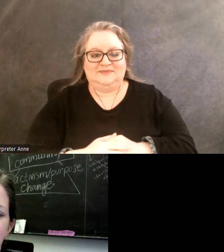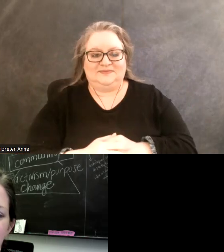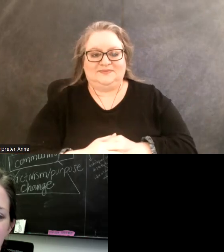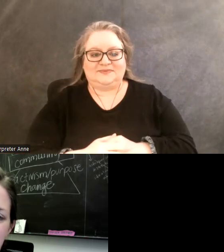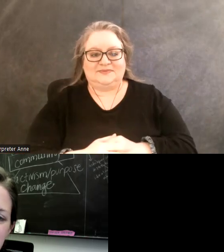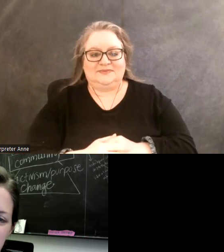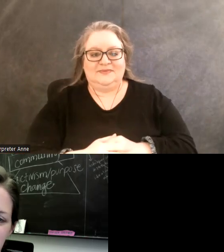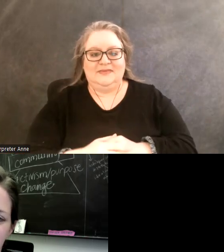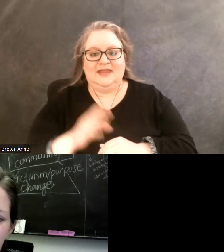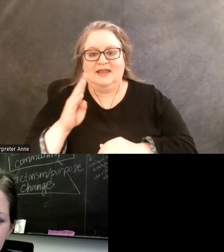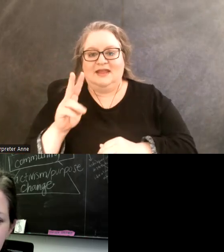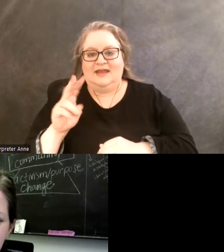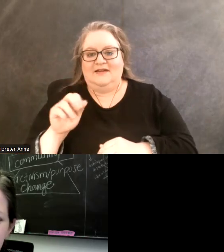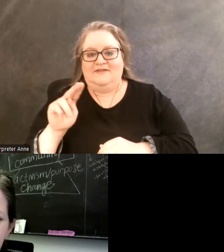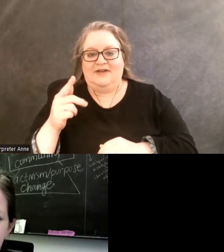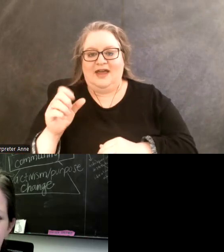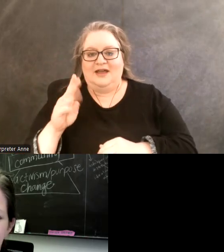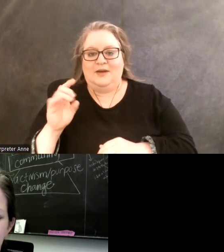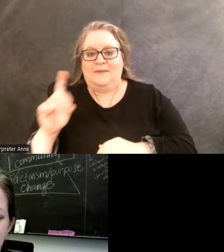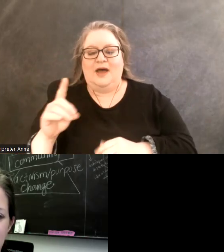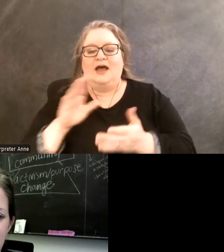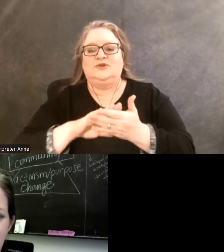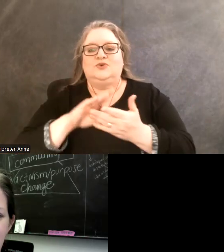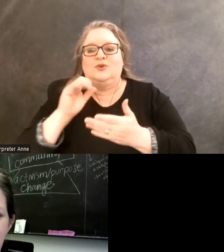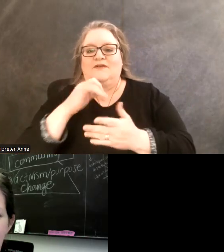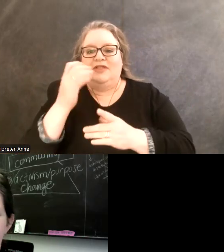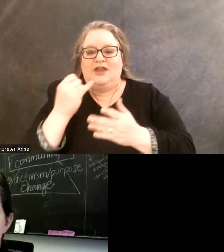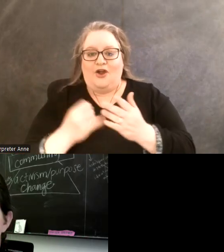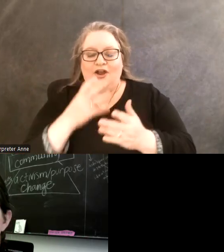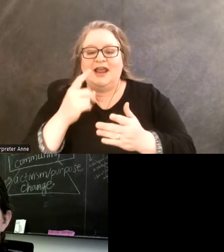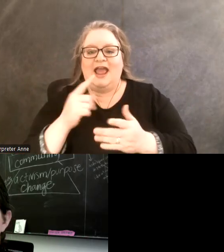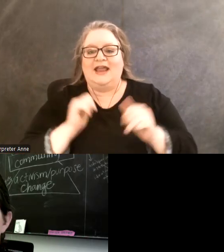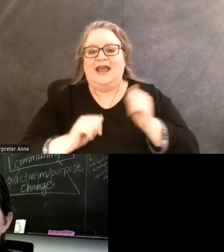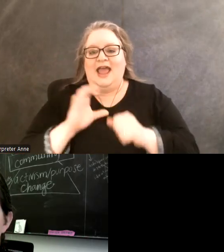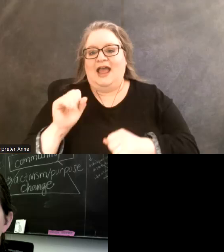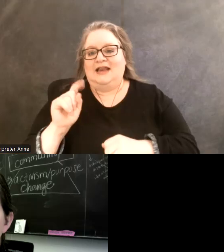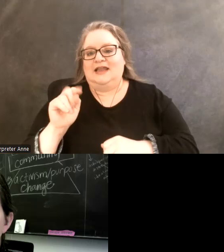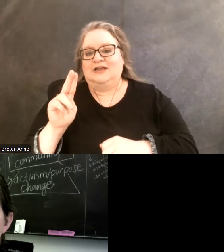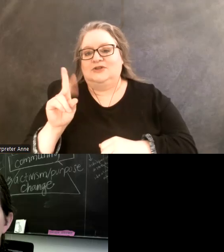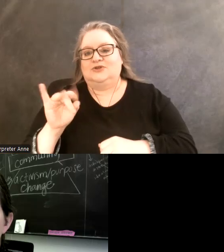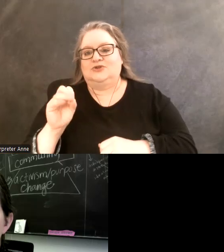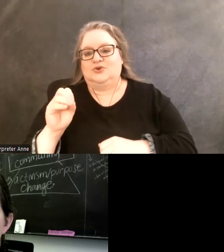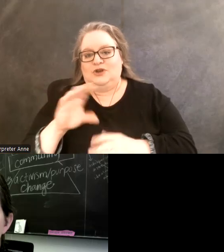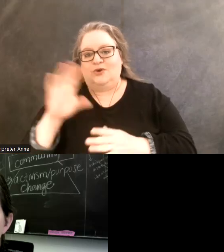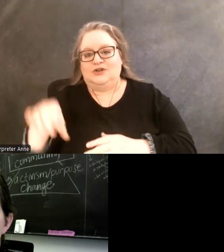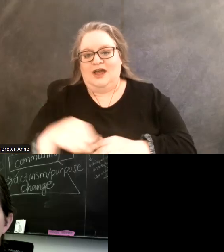Vagabond School of the Arts, and Acting Studio Chicago.